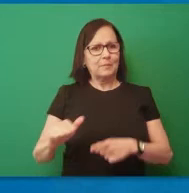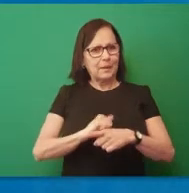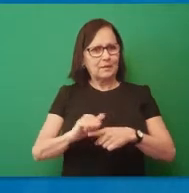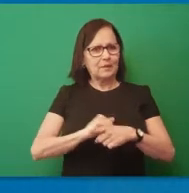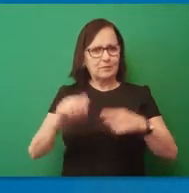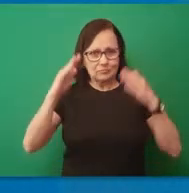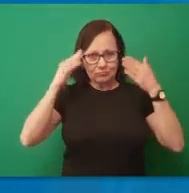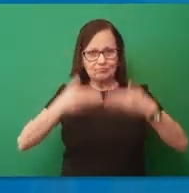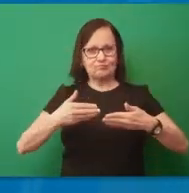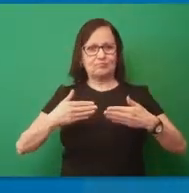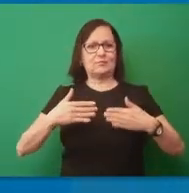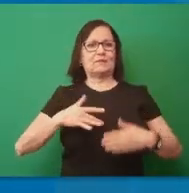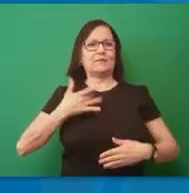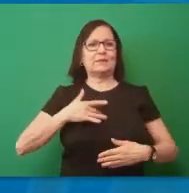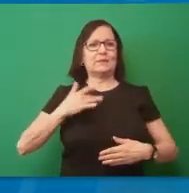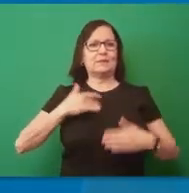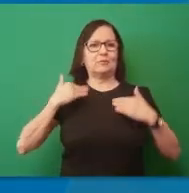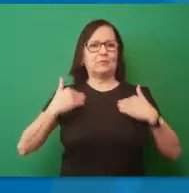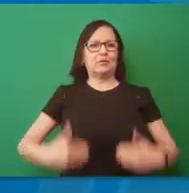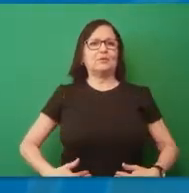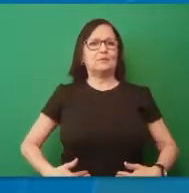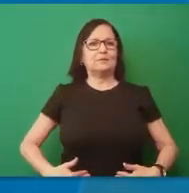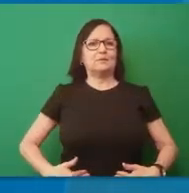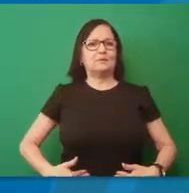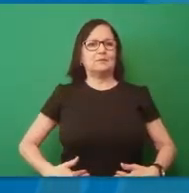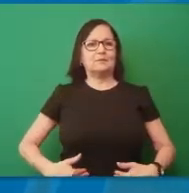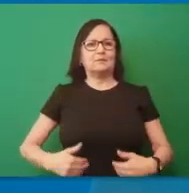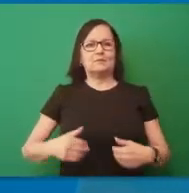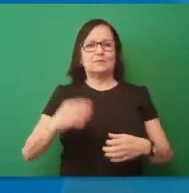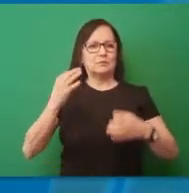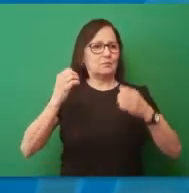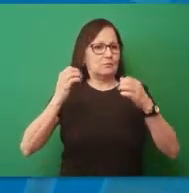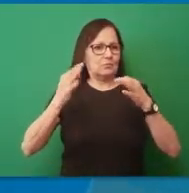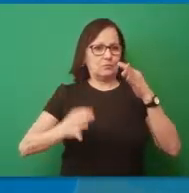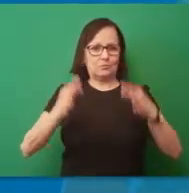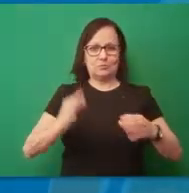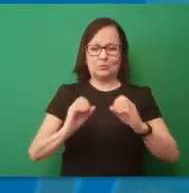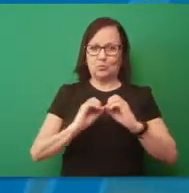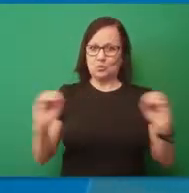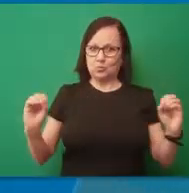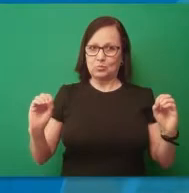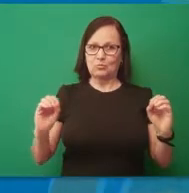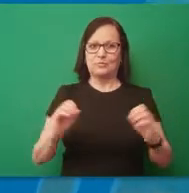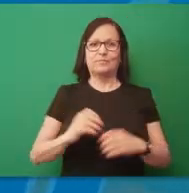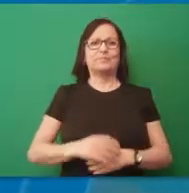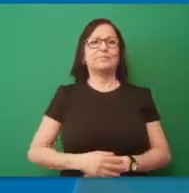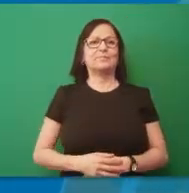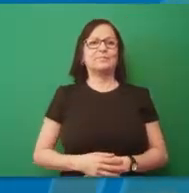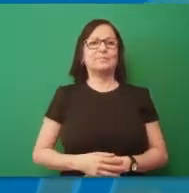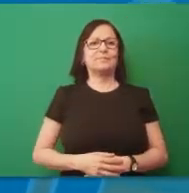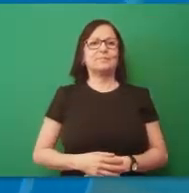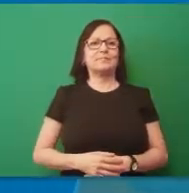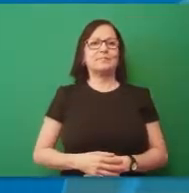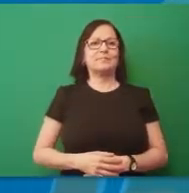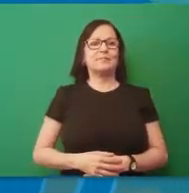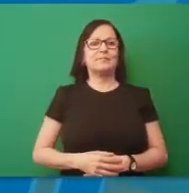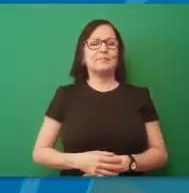In this practice, we're going to pay attention to sensations in the body, trying to notice these without judgement.